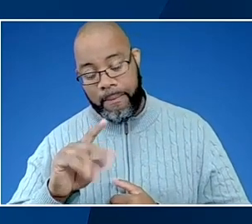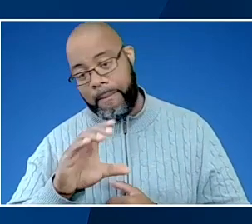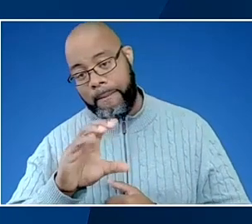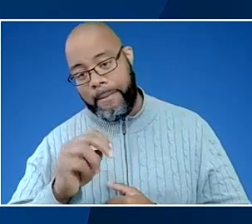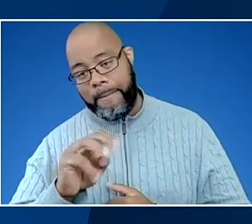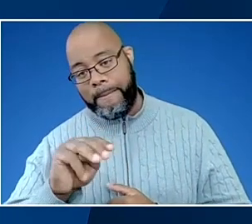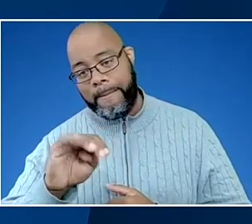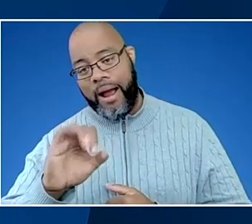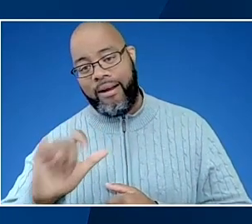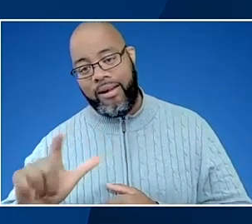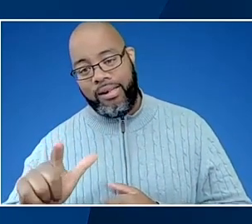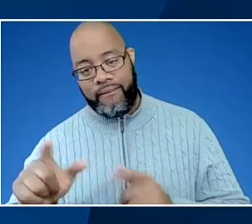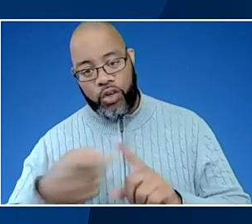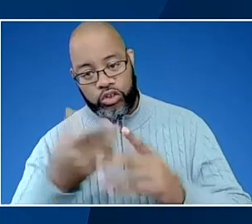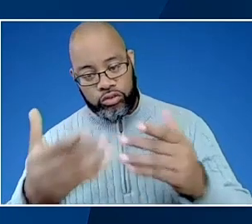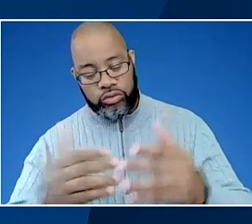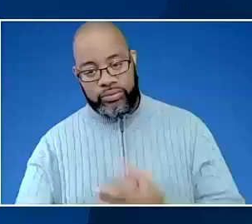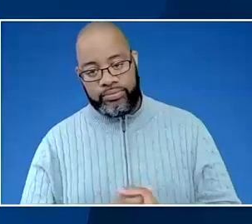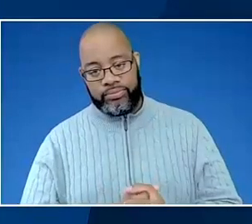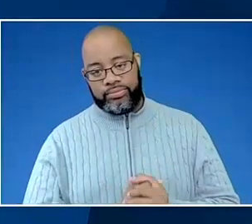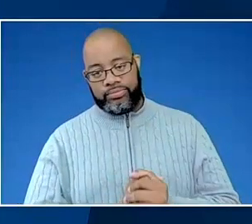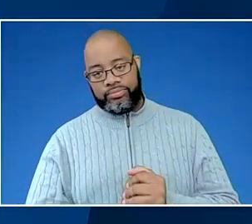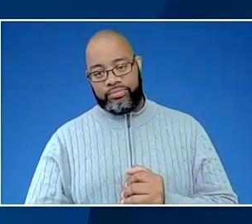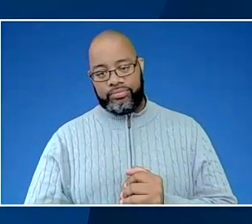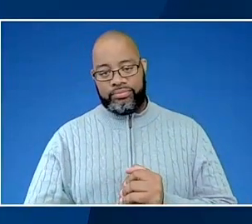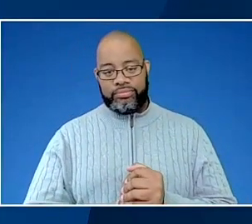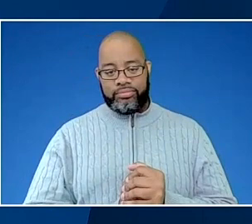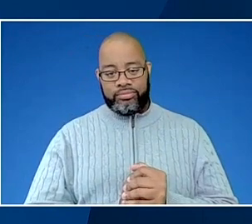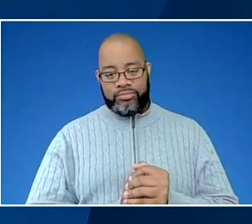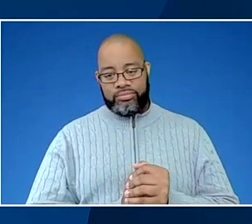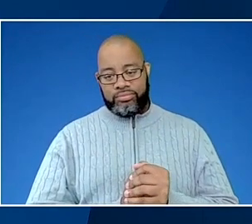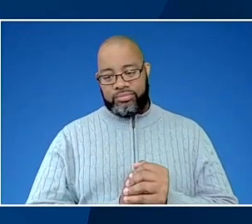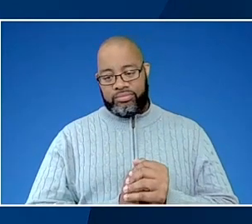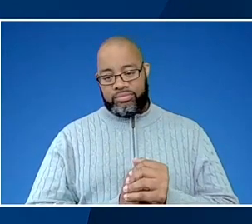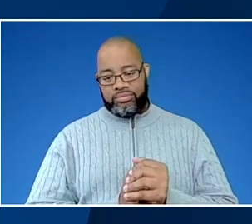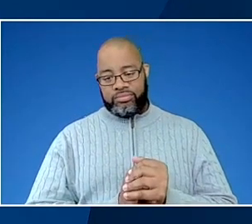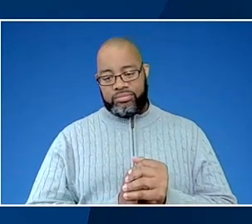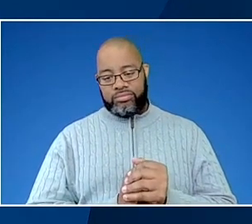Yeah. Let me make sure- okay, I'm off mute. Okay, good. Just curious in terms of the